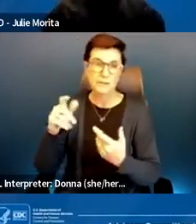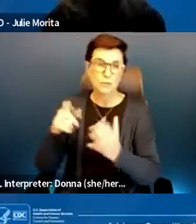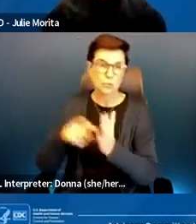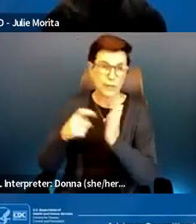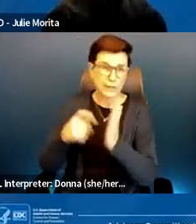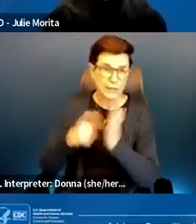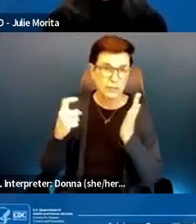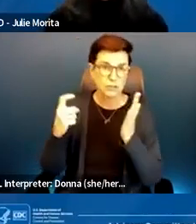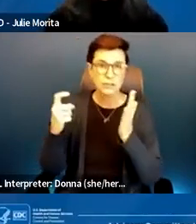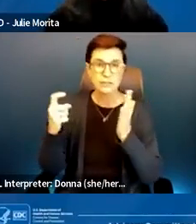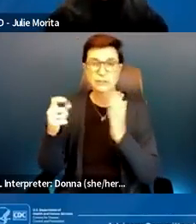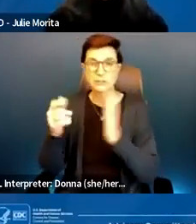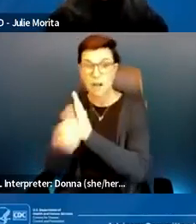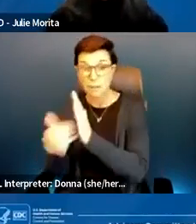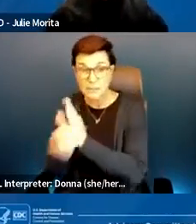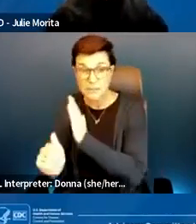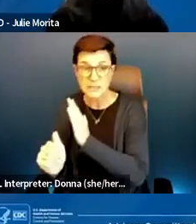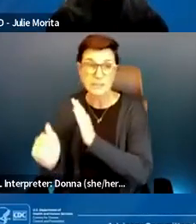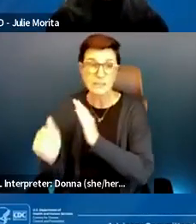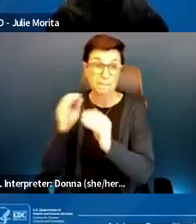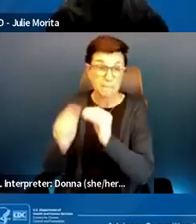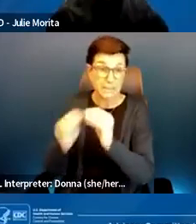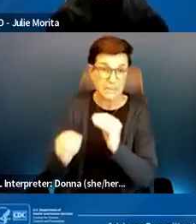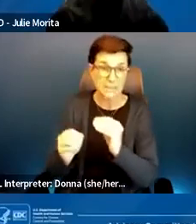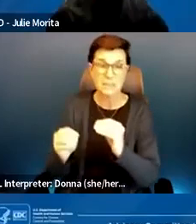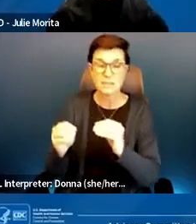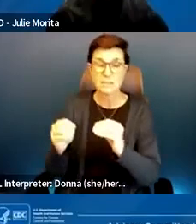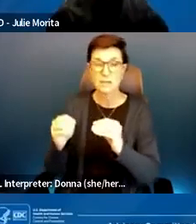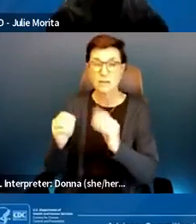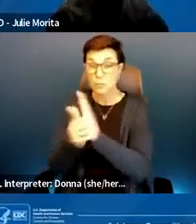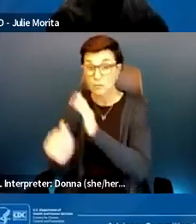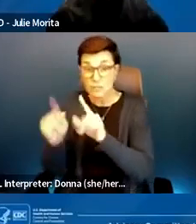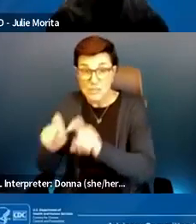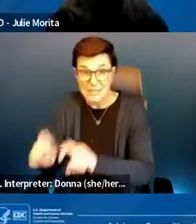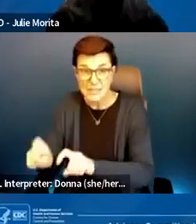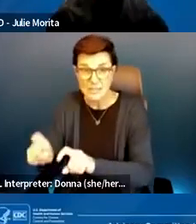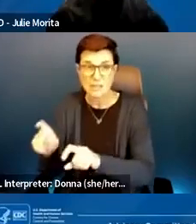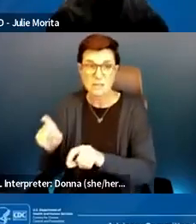And when scientists in the morning are doing research